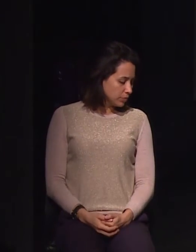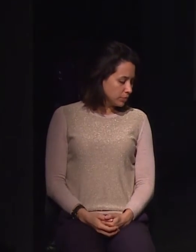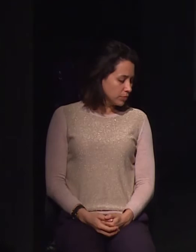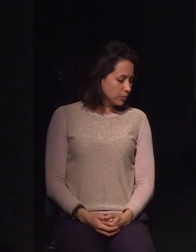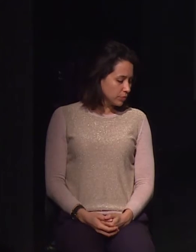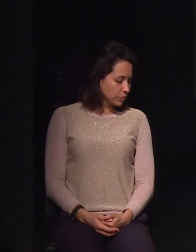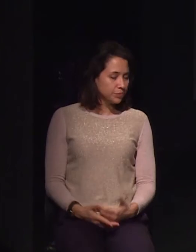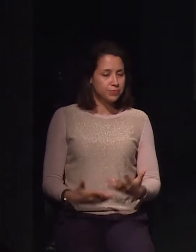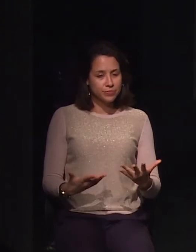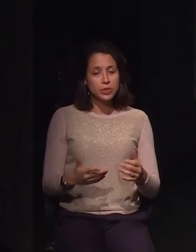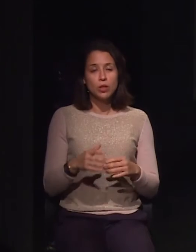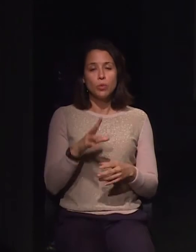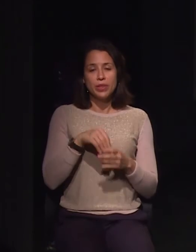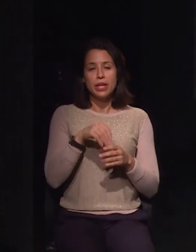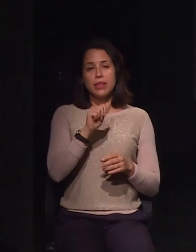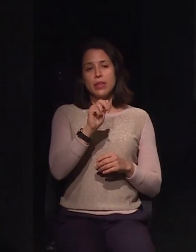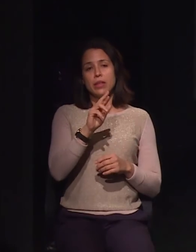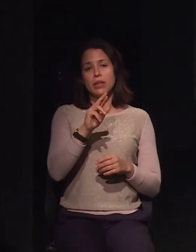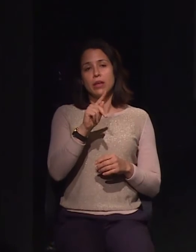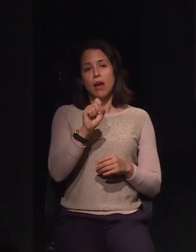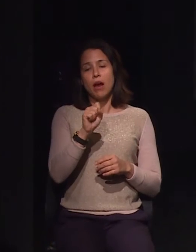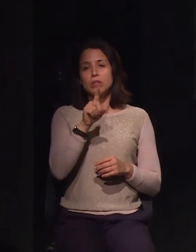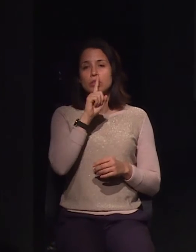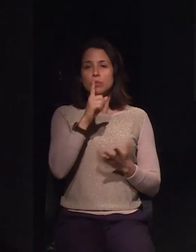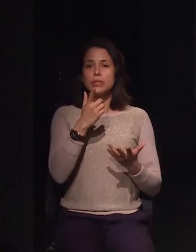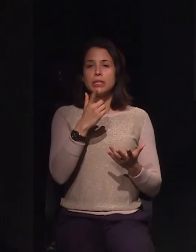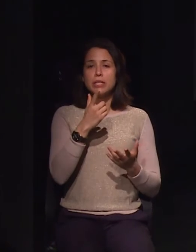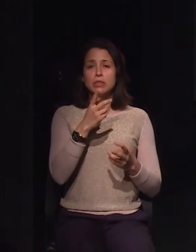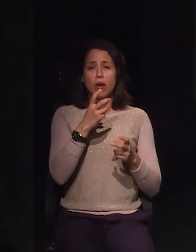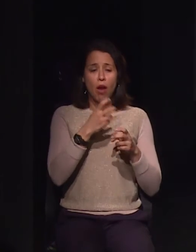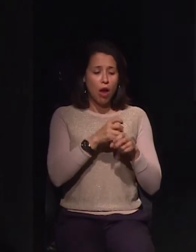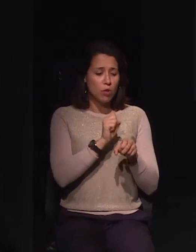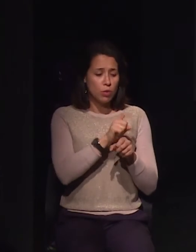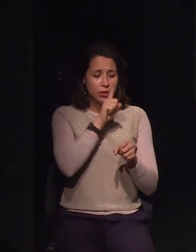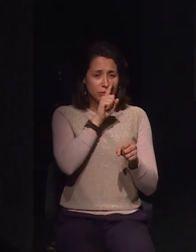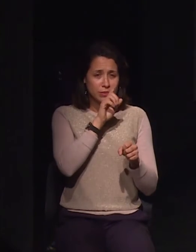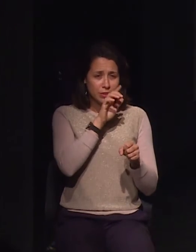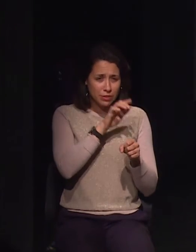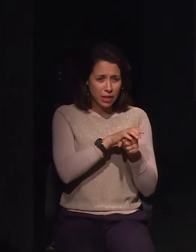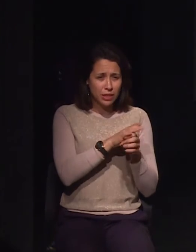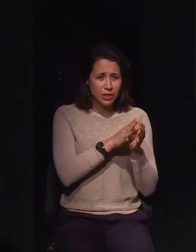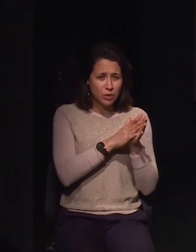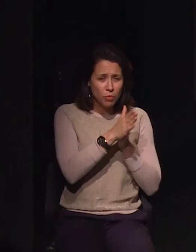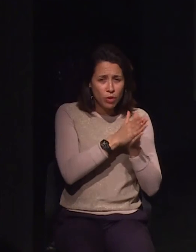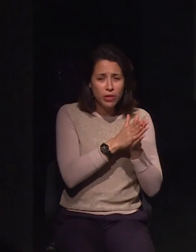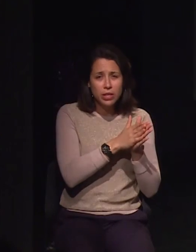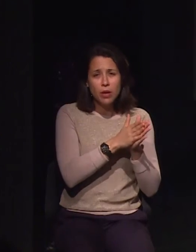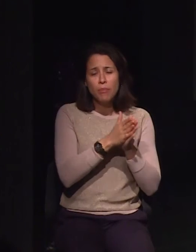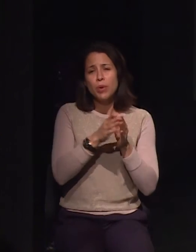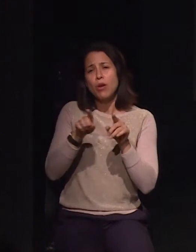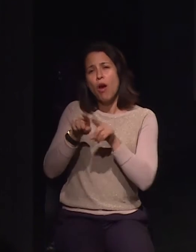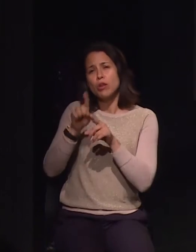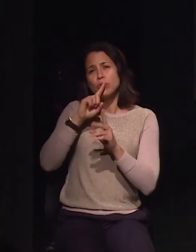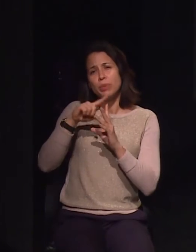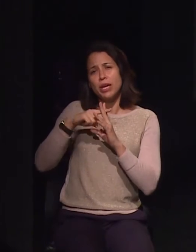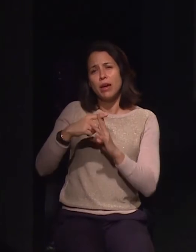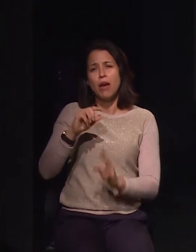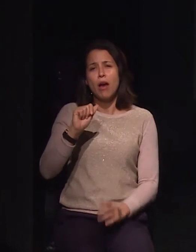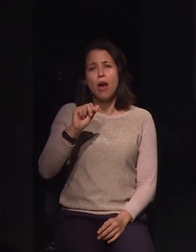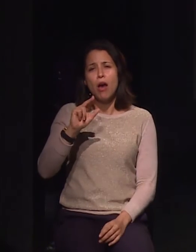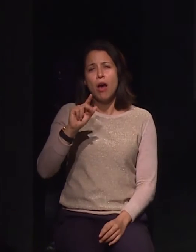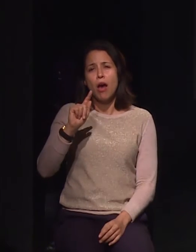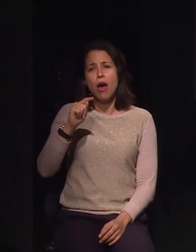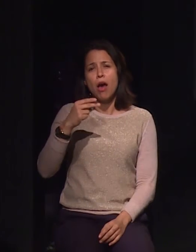hard work, but authenticity and openness.